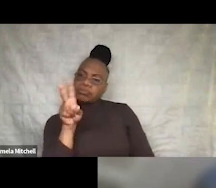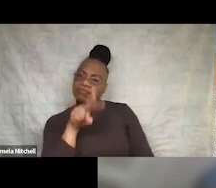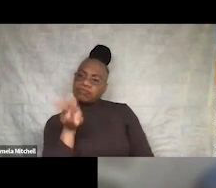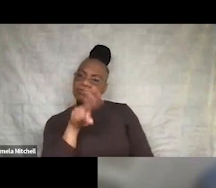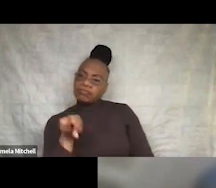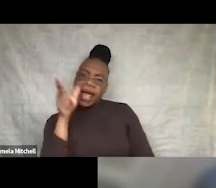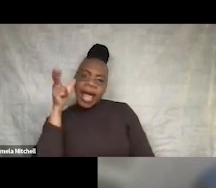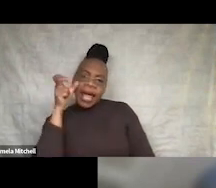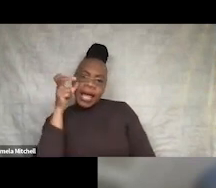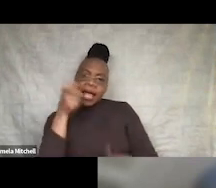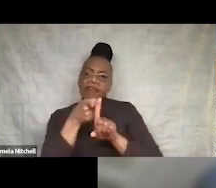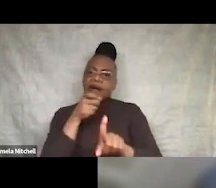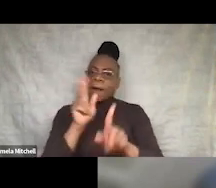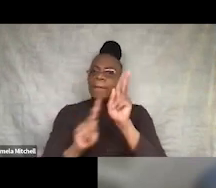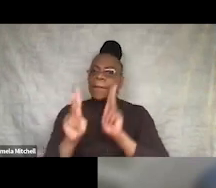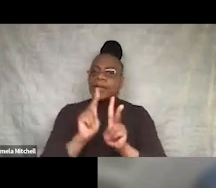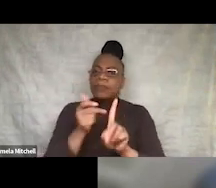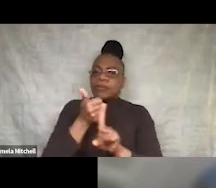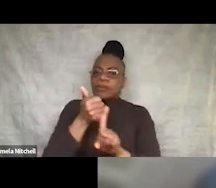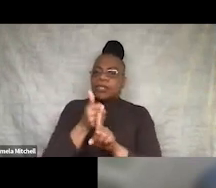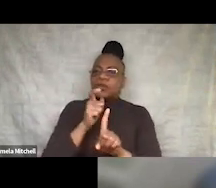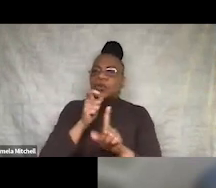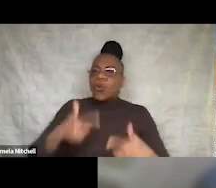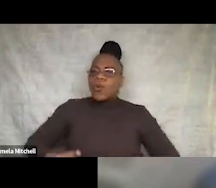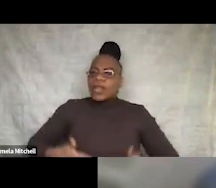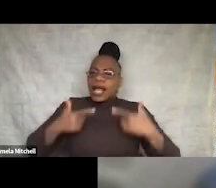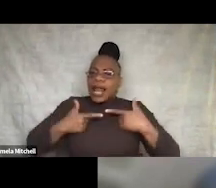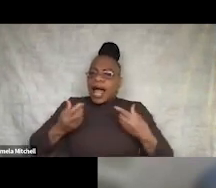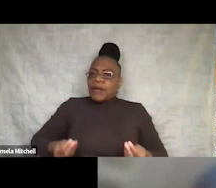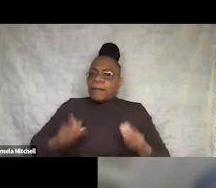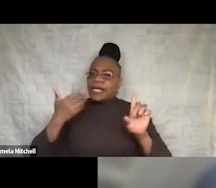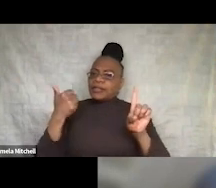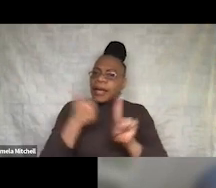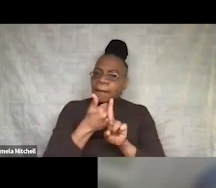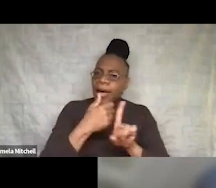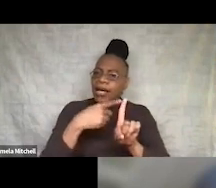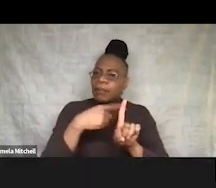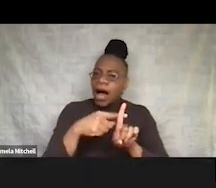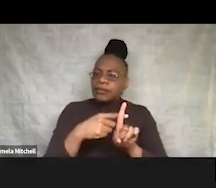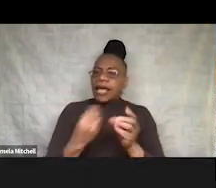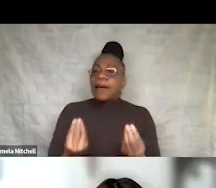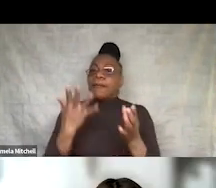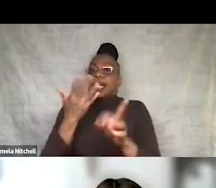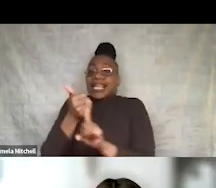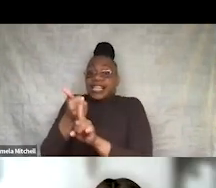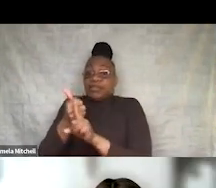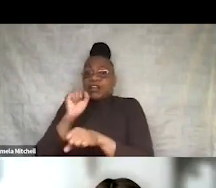whose lives have been impacted, and many are now working at Foundations to Freedom, which is awesome. Next slide.